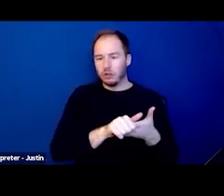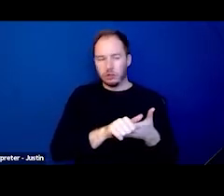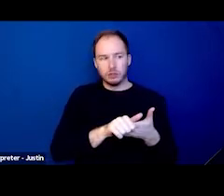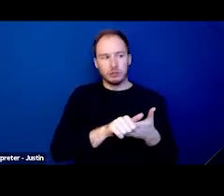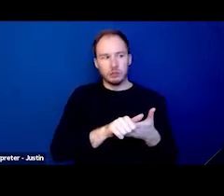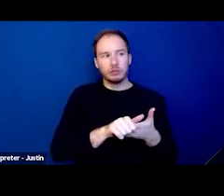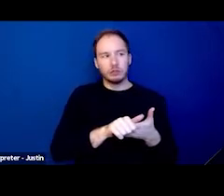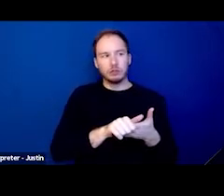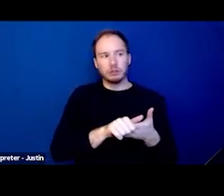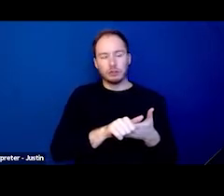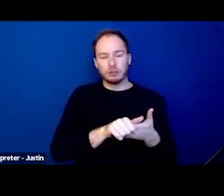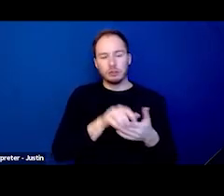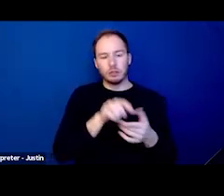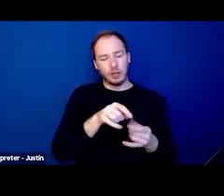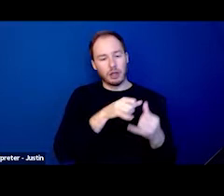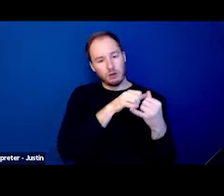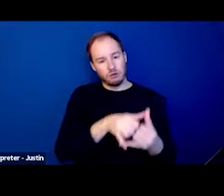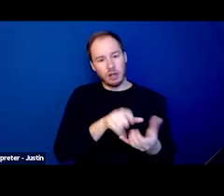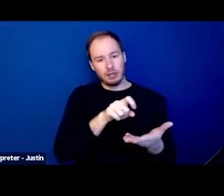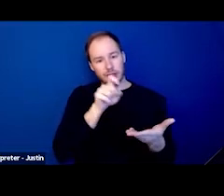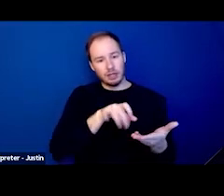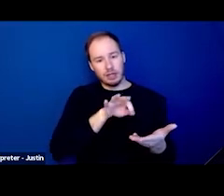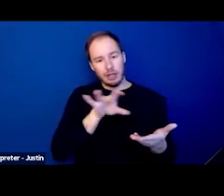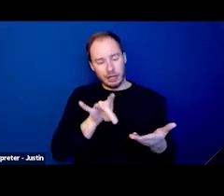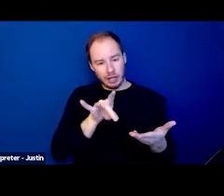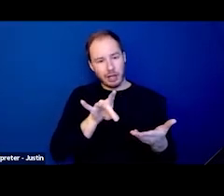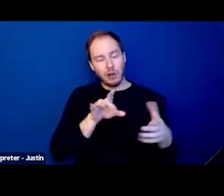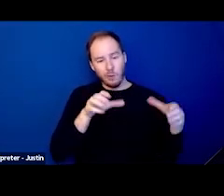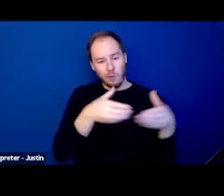Through that grant, the Texas 988 Coalition formed.